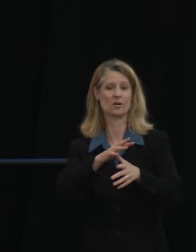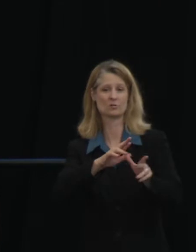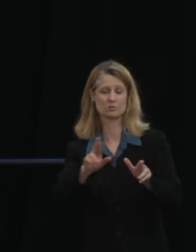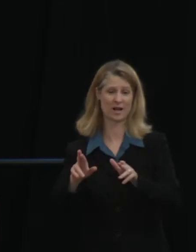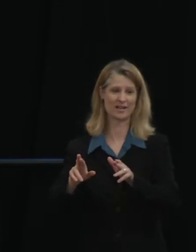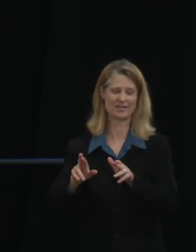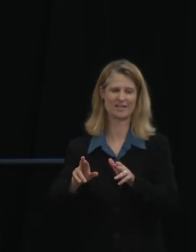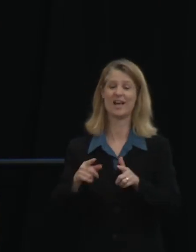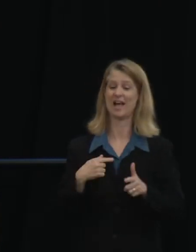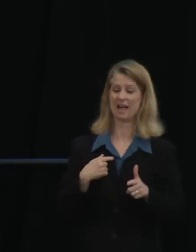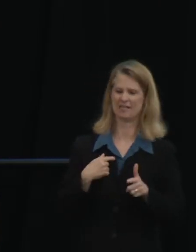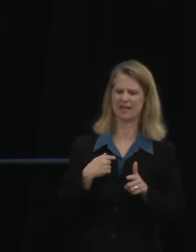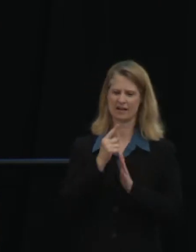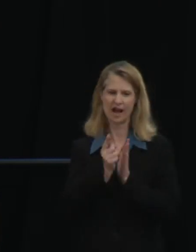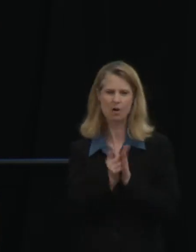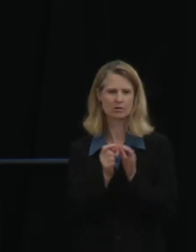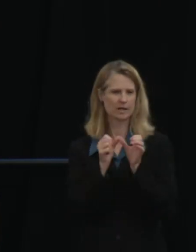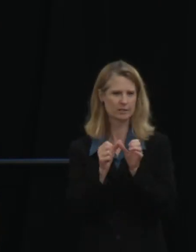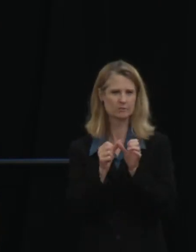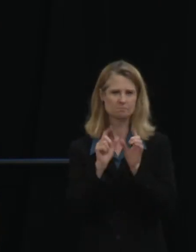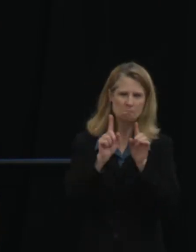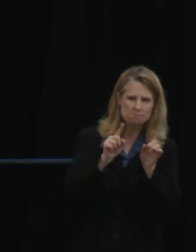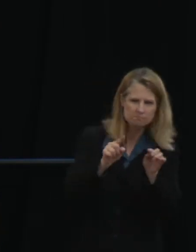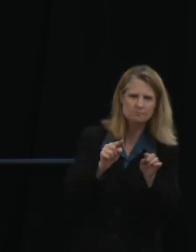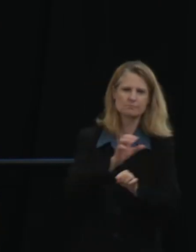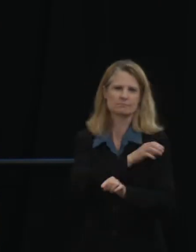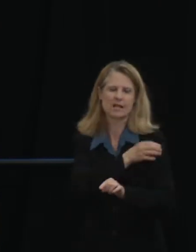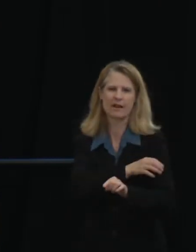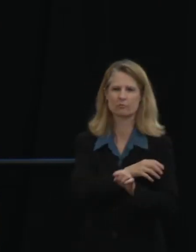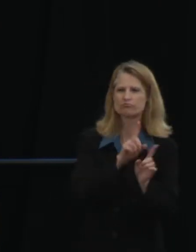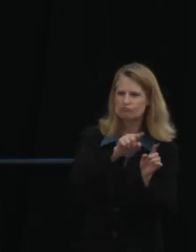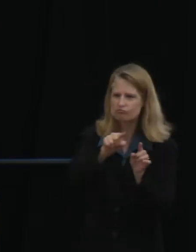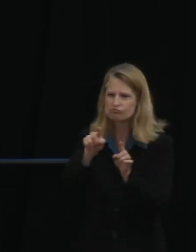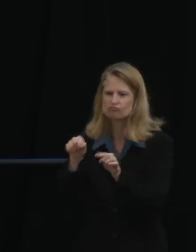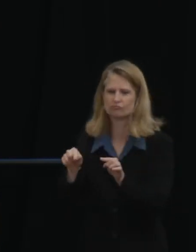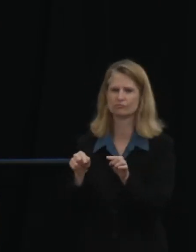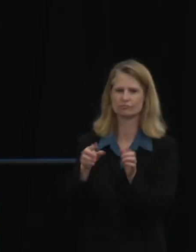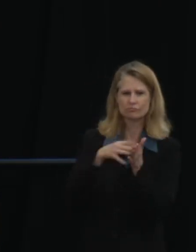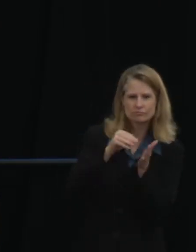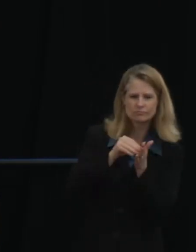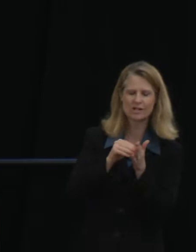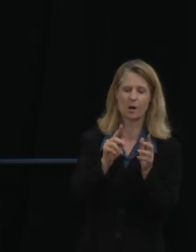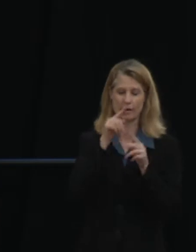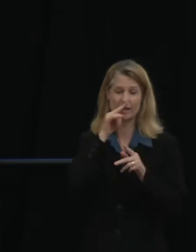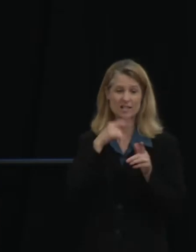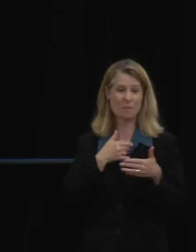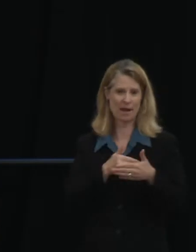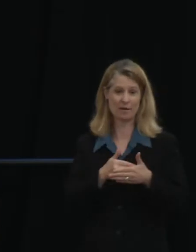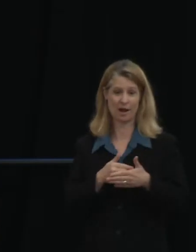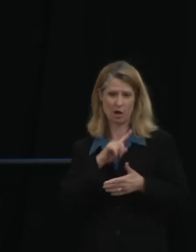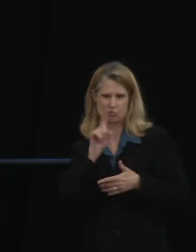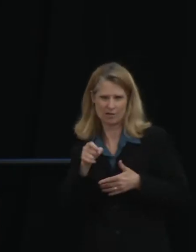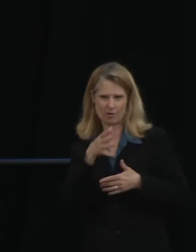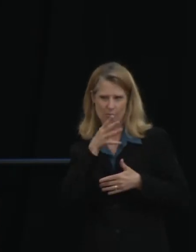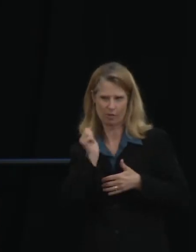as the hours of our clinicals ticked away. We learned about kids and babies, and I have a question for all the mothers out there.